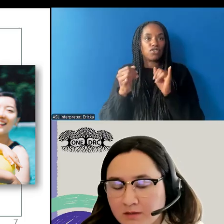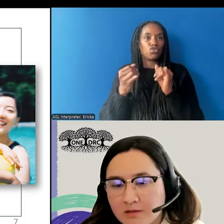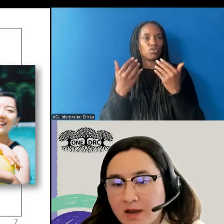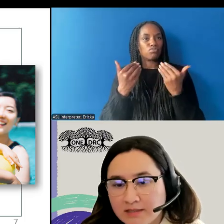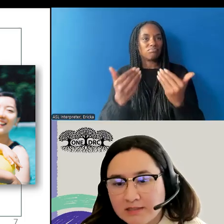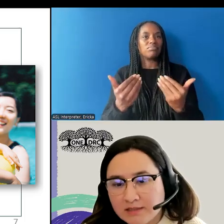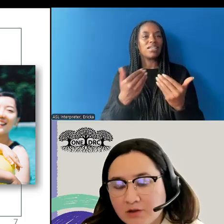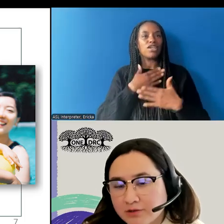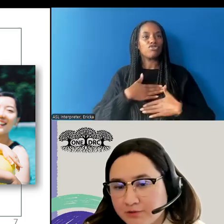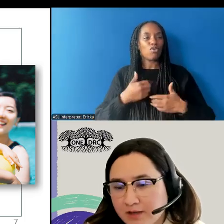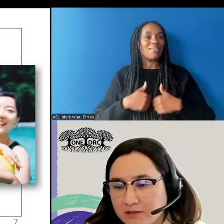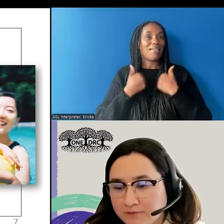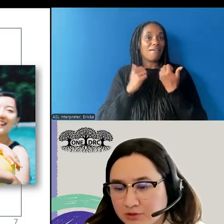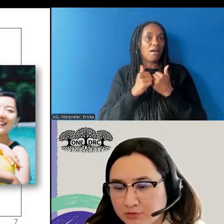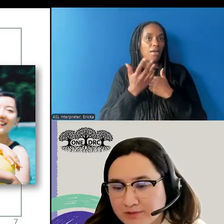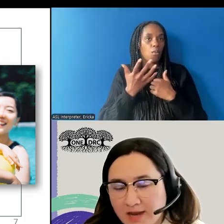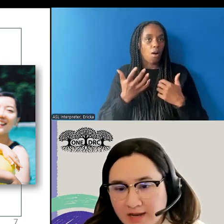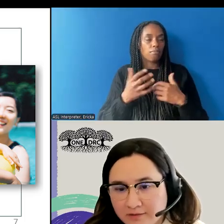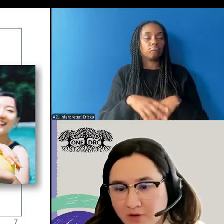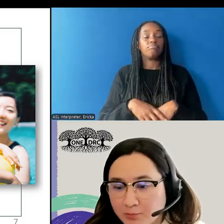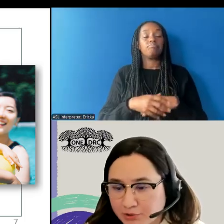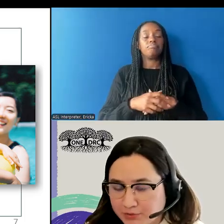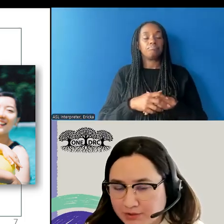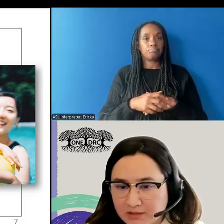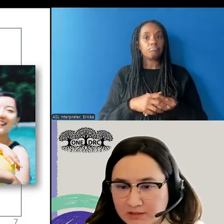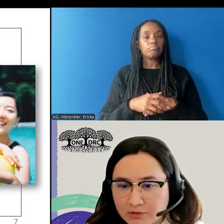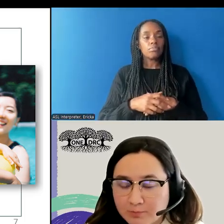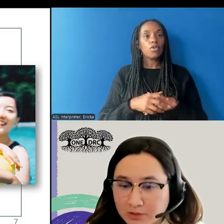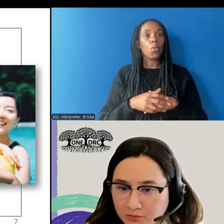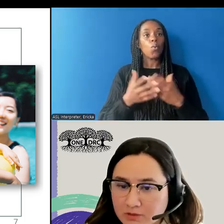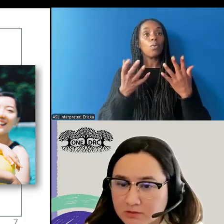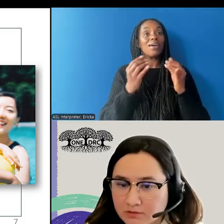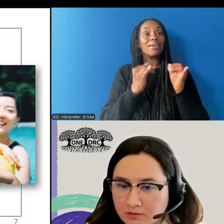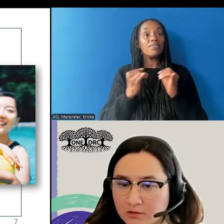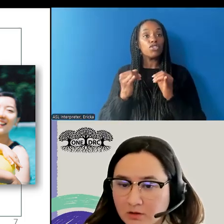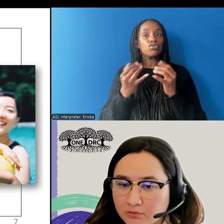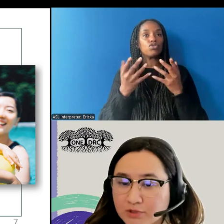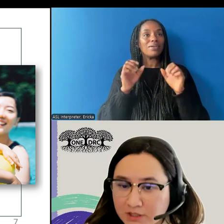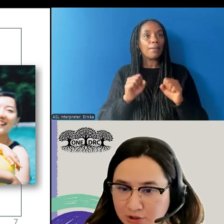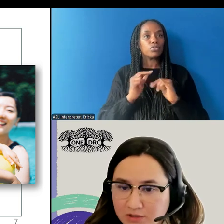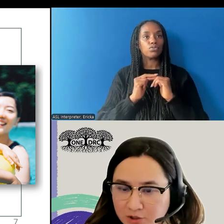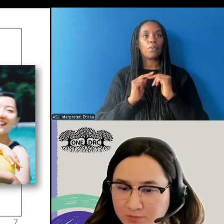The idea is also that individuals have opportunities to build relationships,